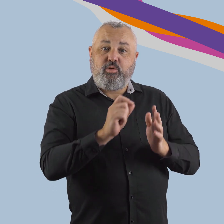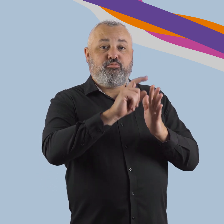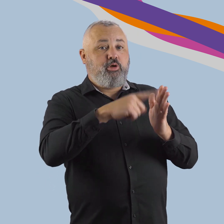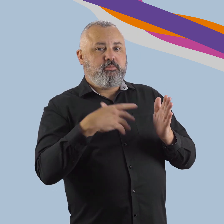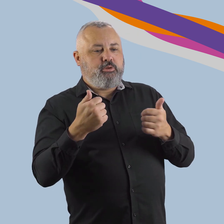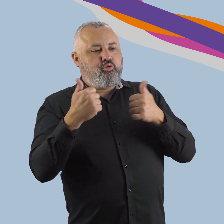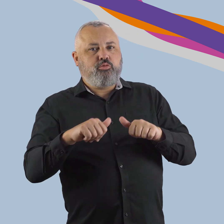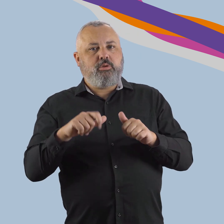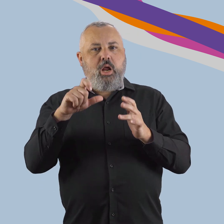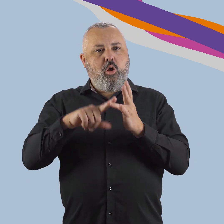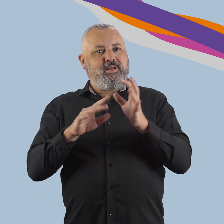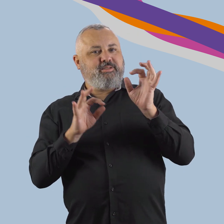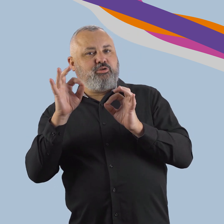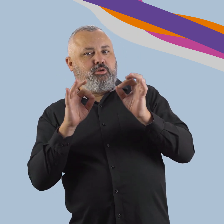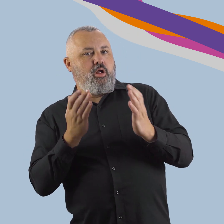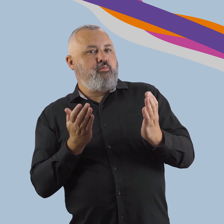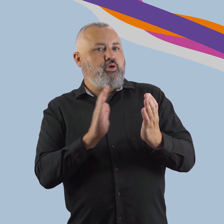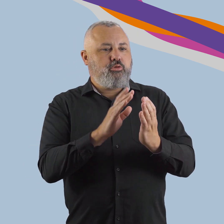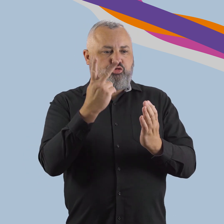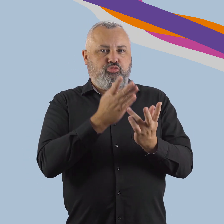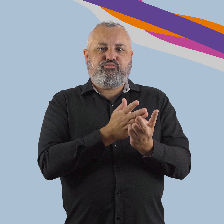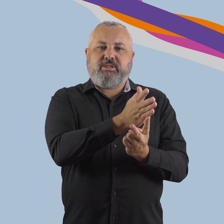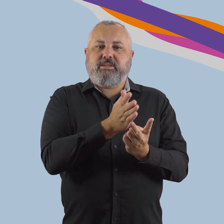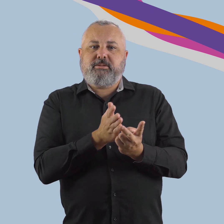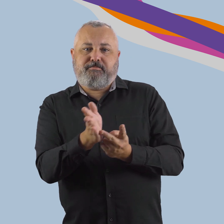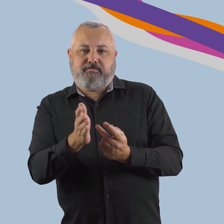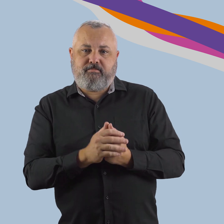Projects that use co-design approaches to: